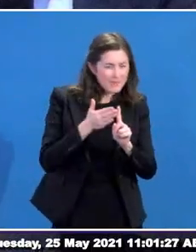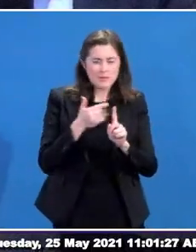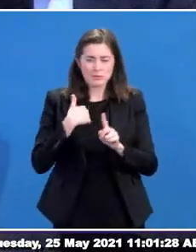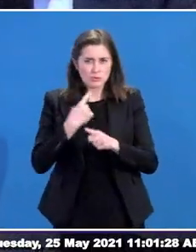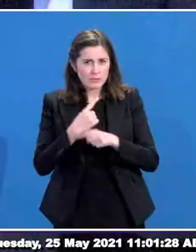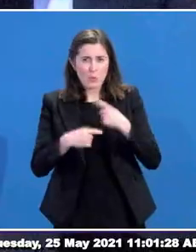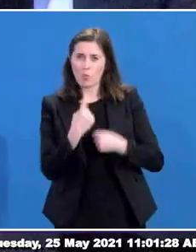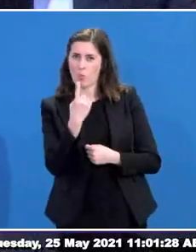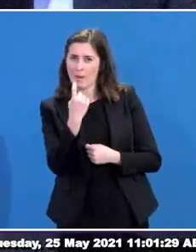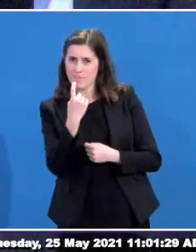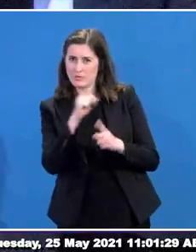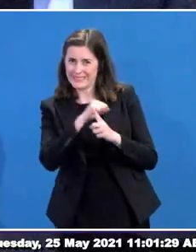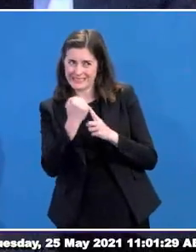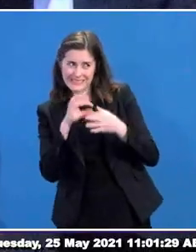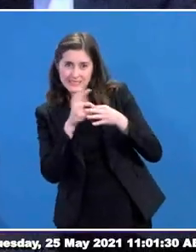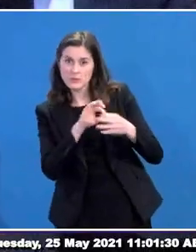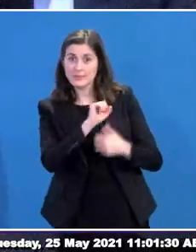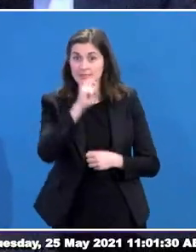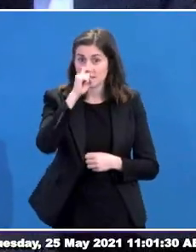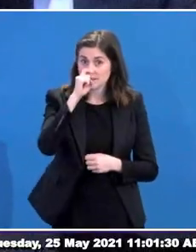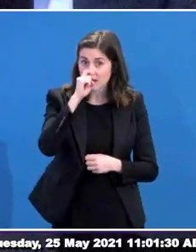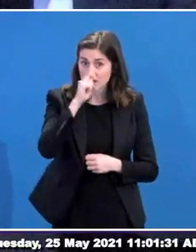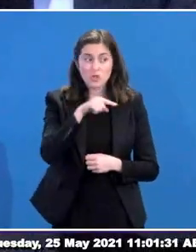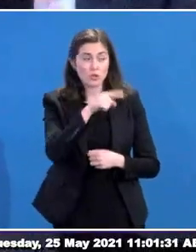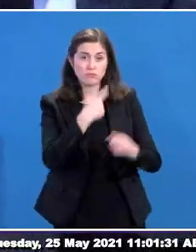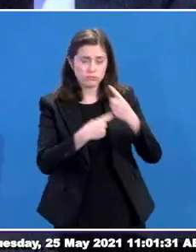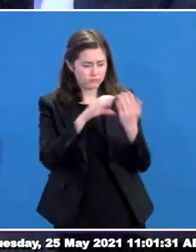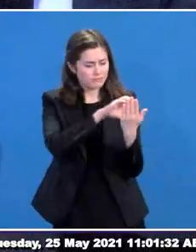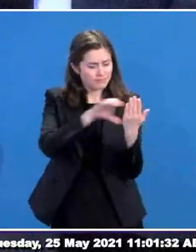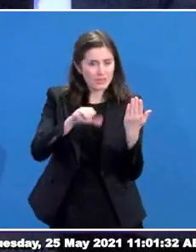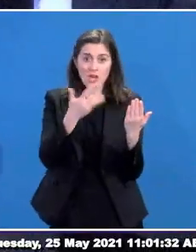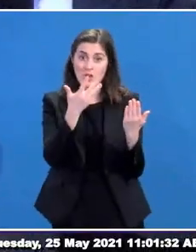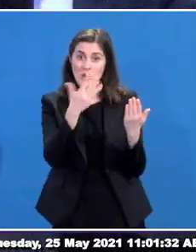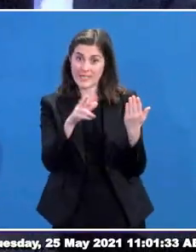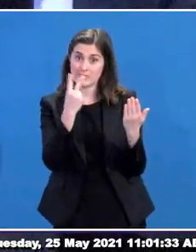in relation to Melissa. And this is what you have described in paragraph 92. ELIZA: Yes.